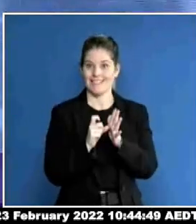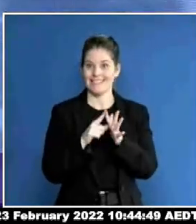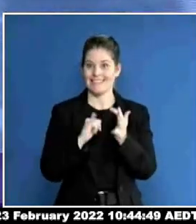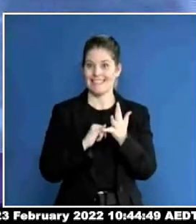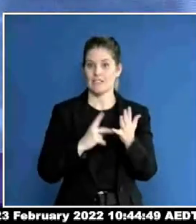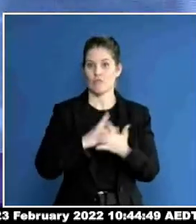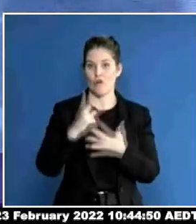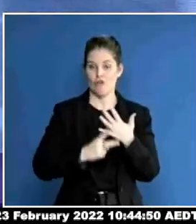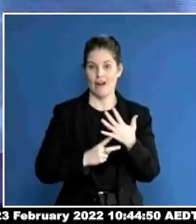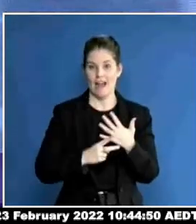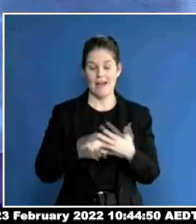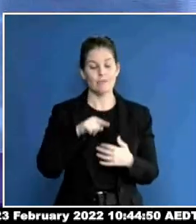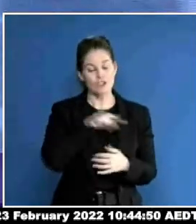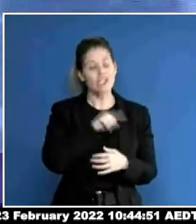experiences of the program.